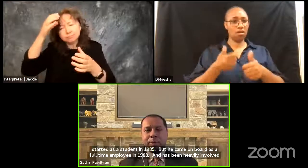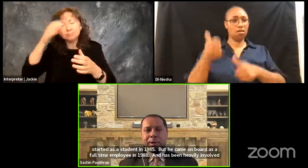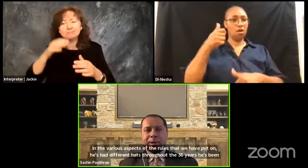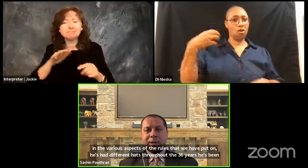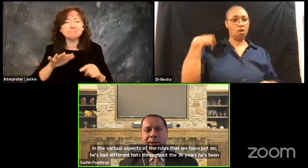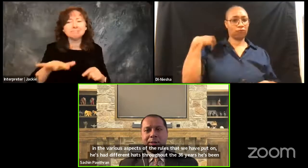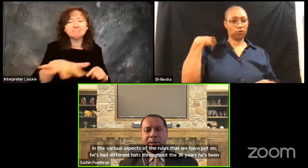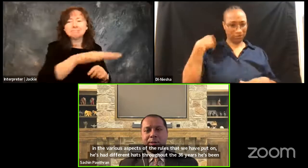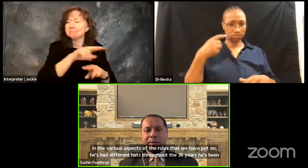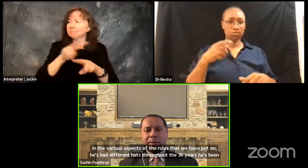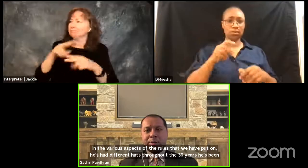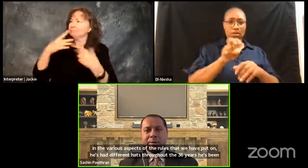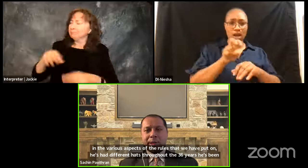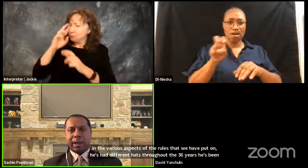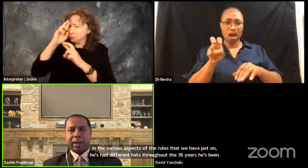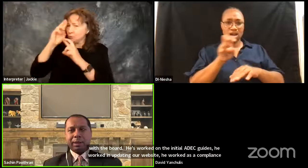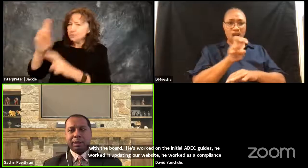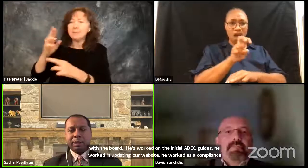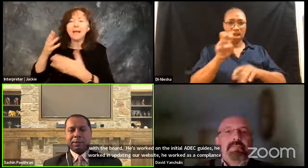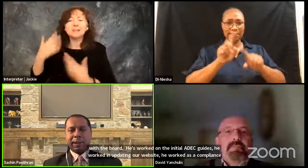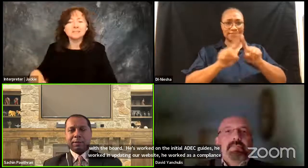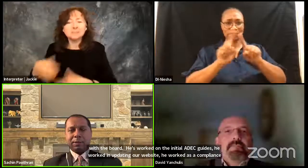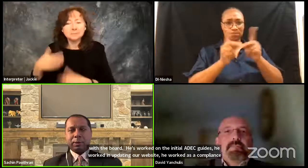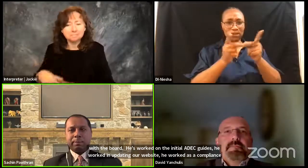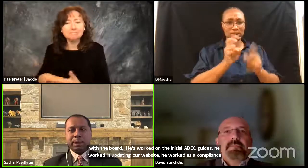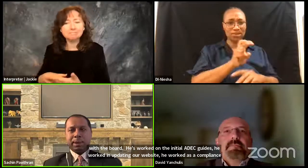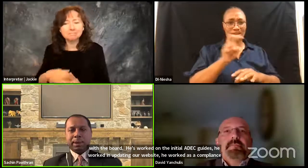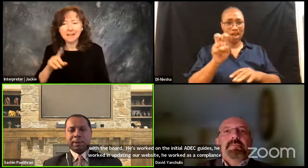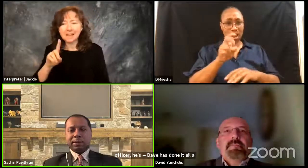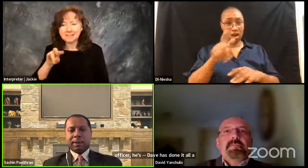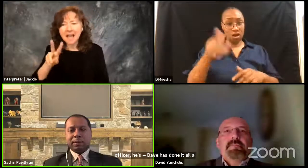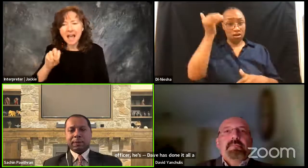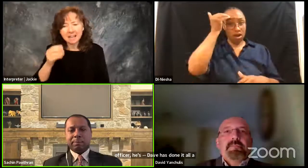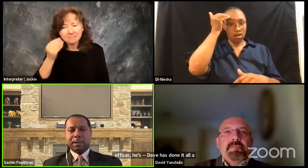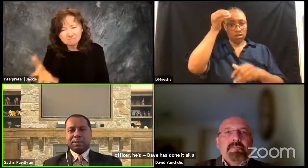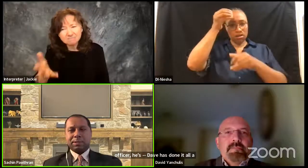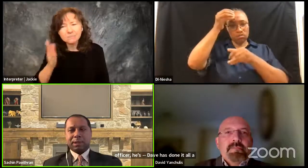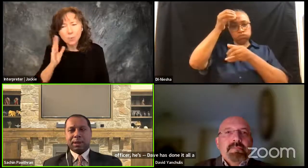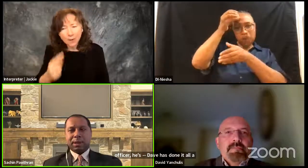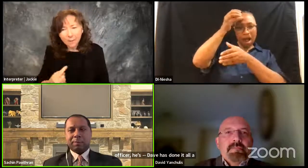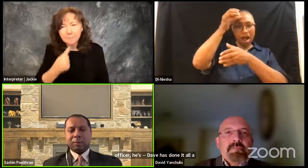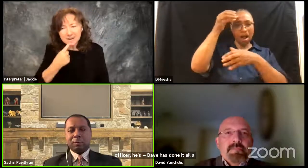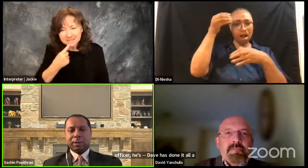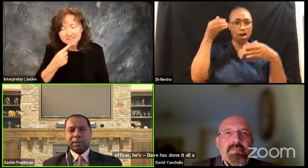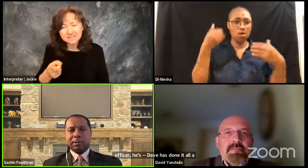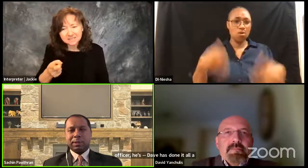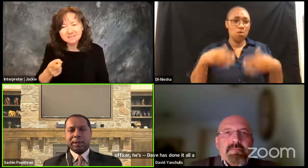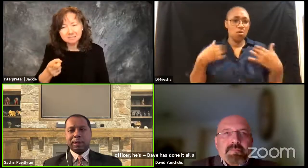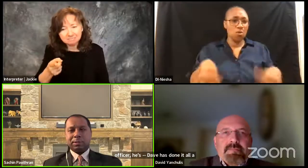work that we do. And Dave is going to be definitely missed once he retires.